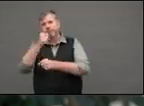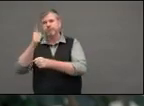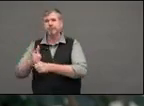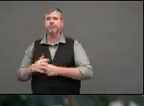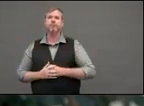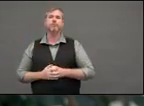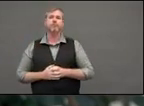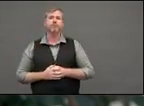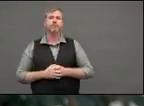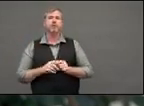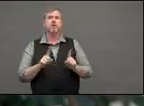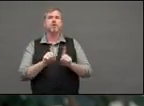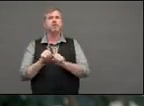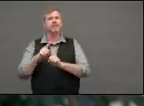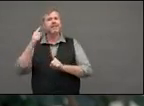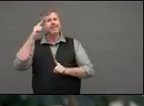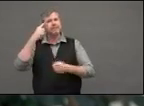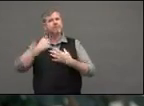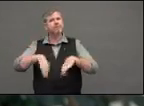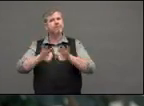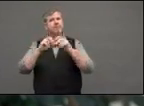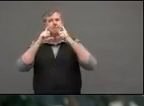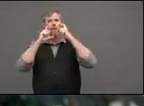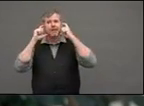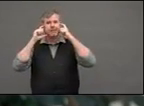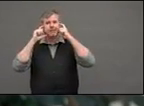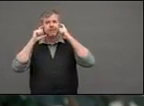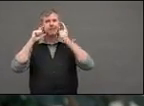because it does minimize our risk and also it slows